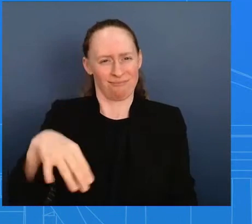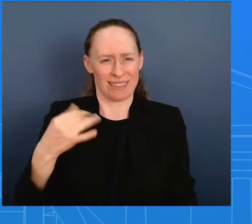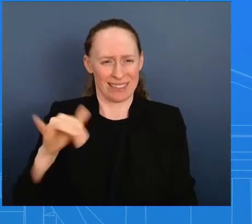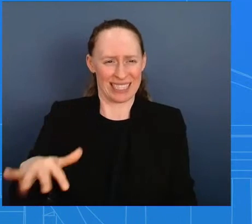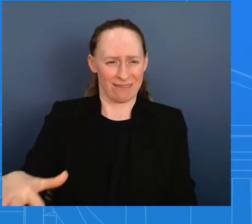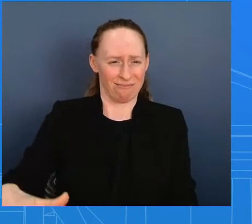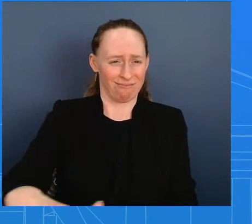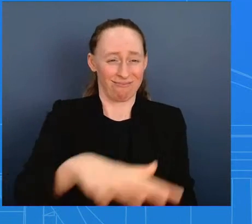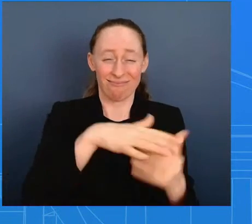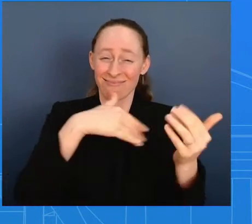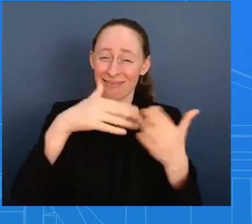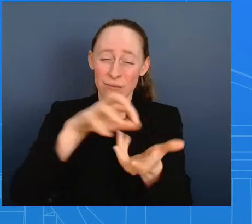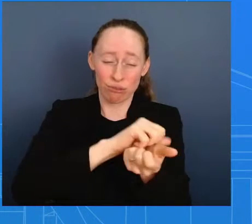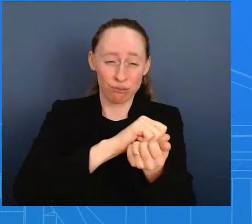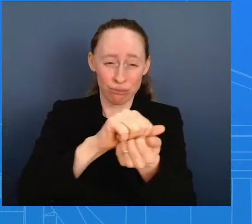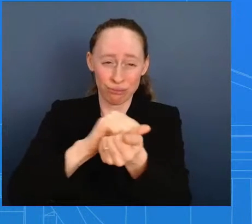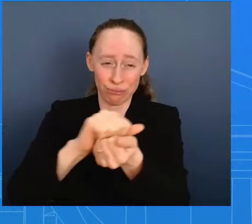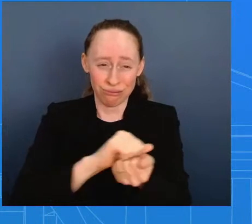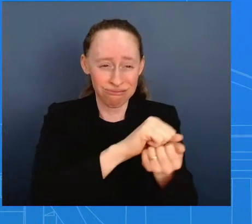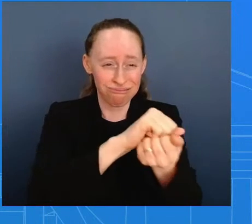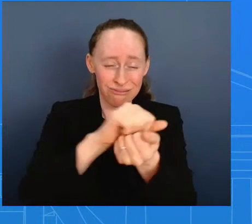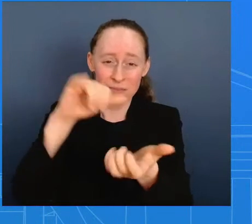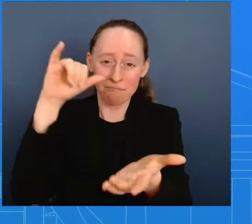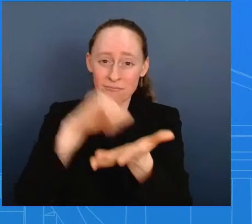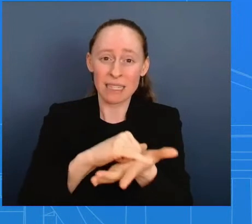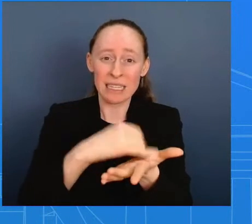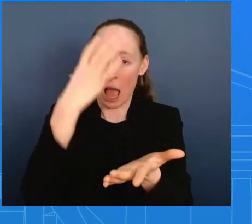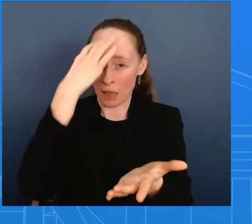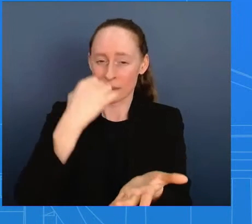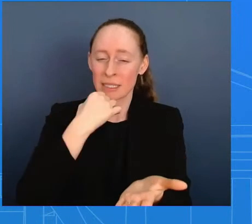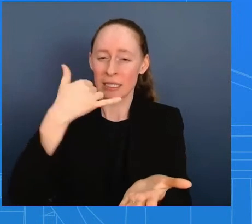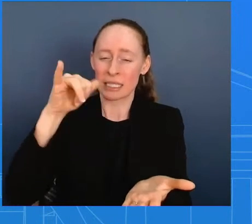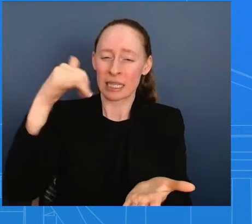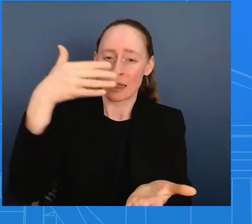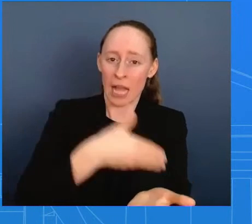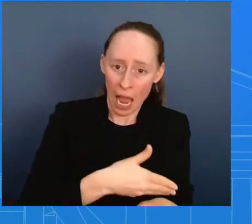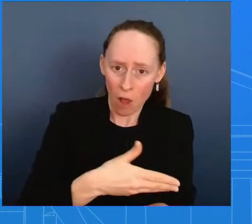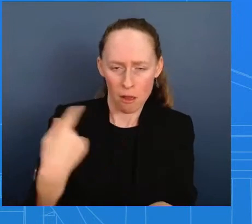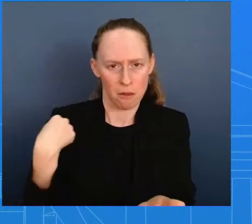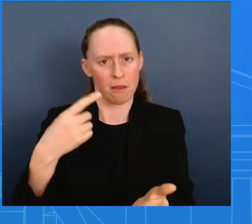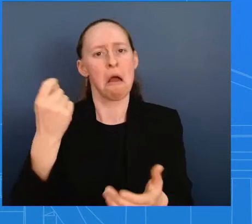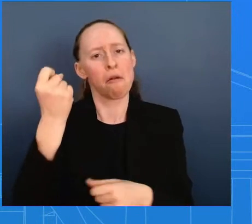of a military plan with a political plan. We have concerns about that. We've raised those concerns -- not with rancor